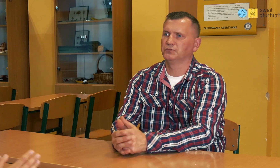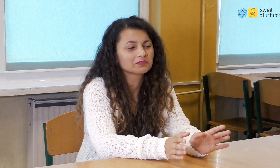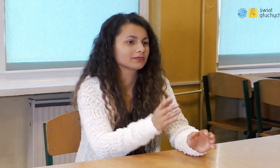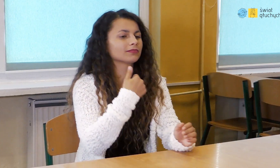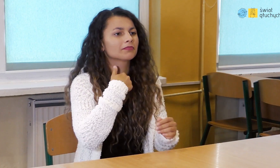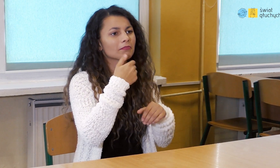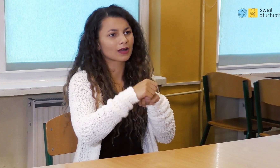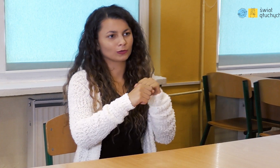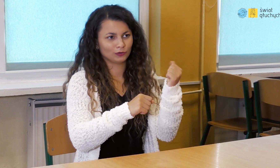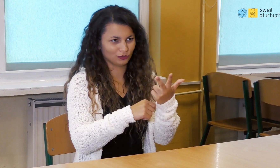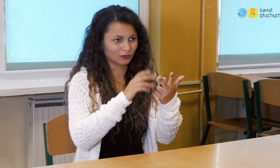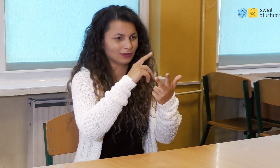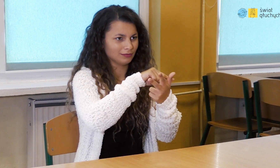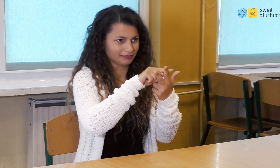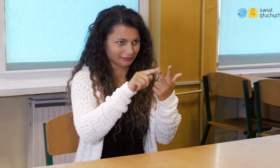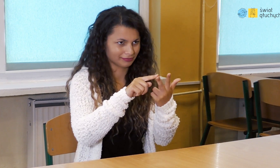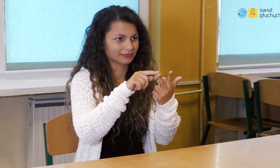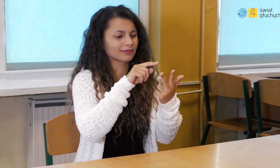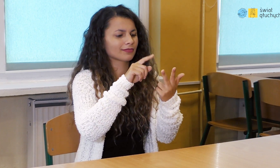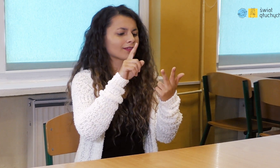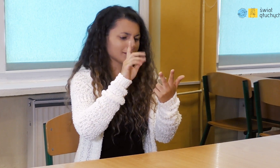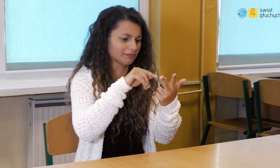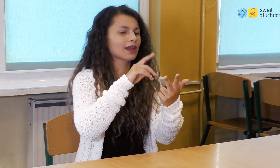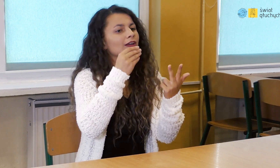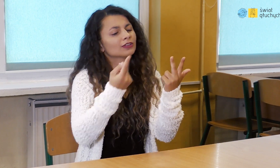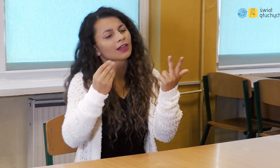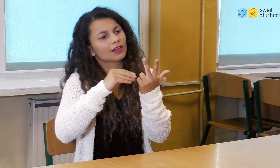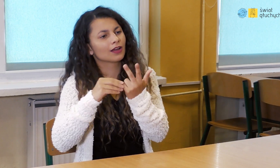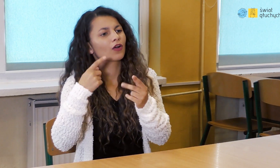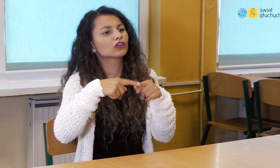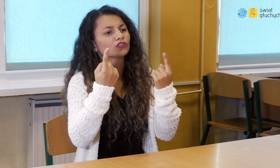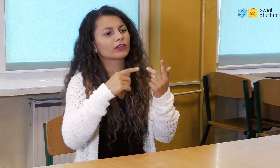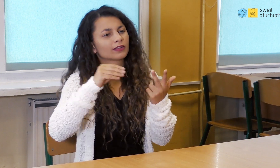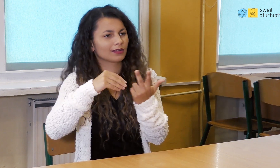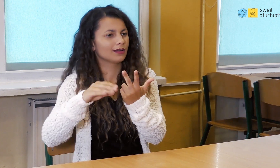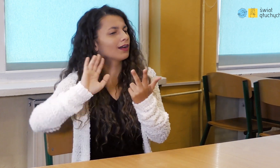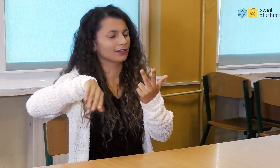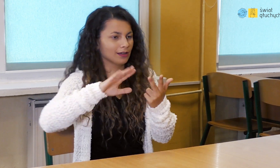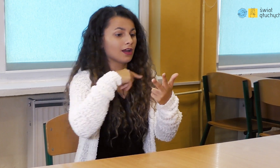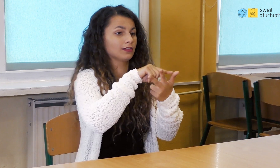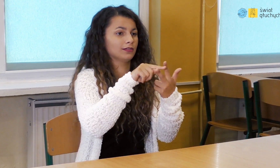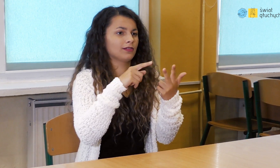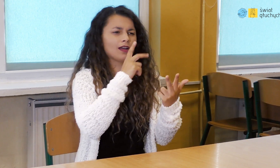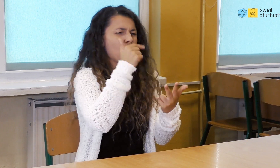In the high school graduation exams, there are three mandatory parts plus advanced ones.